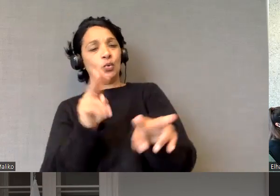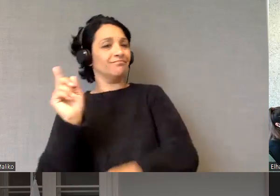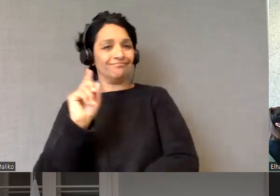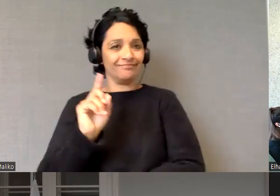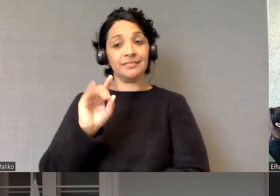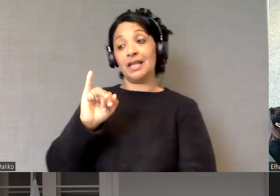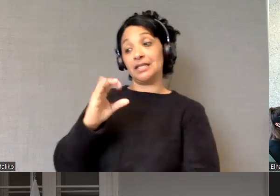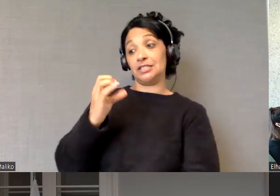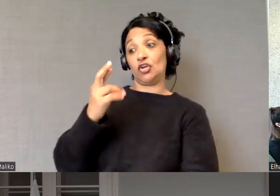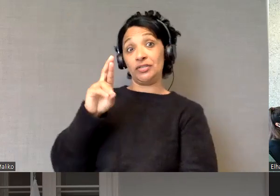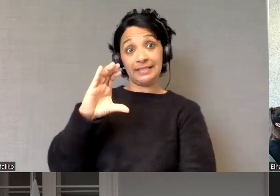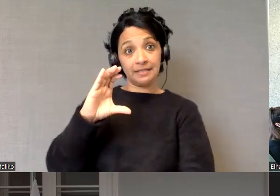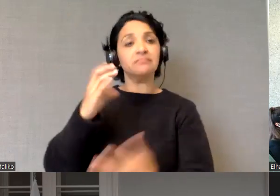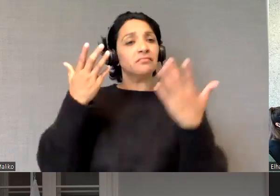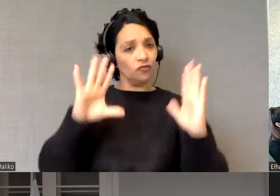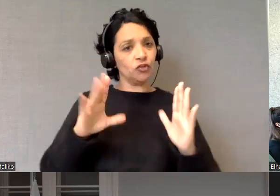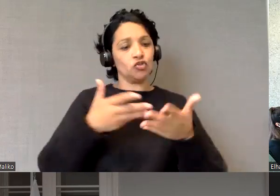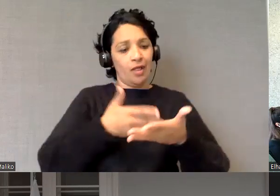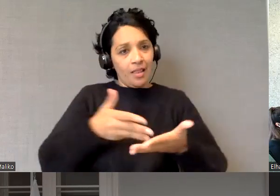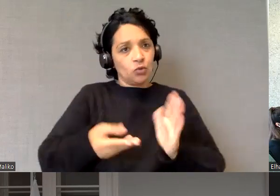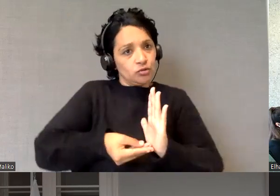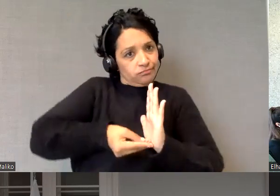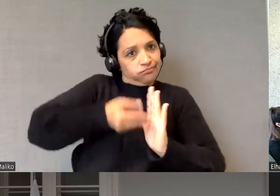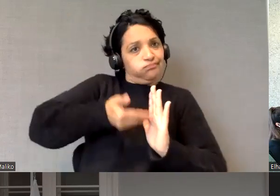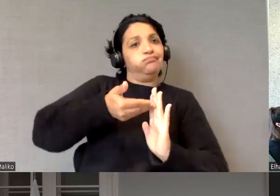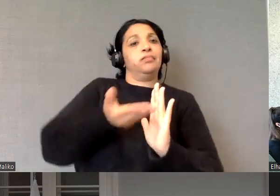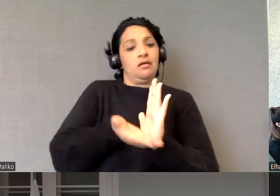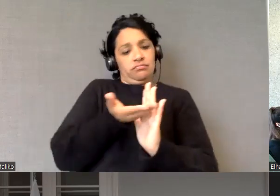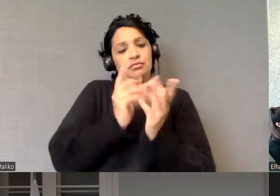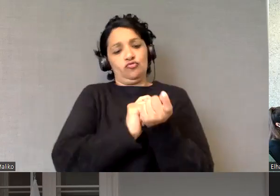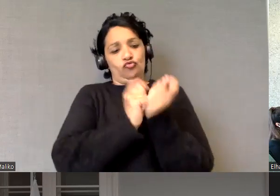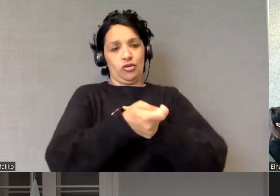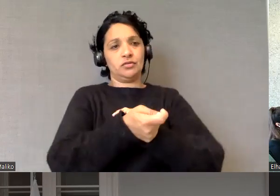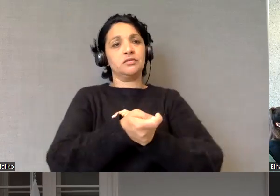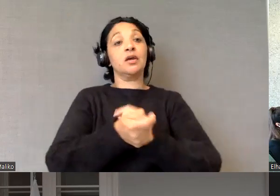an excellent job of updating the commentaries and the interpretation to reflect the modern-day